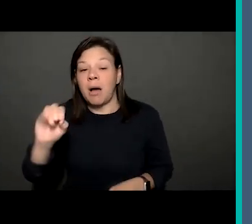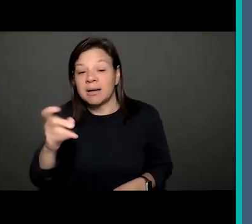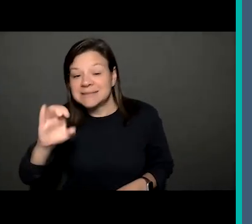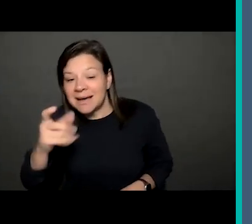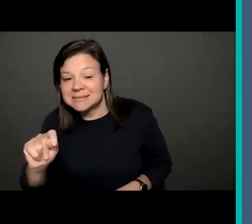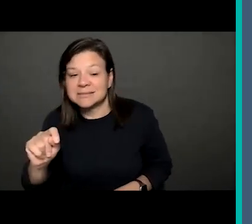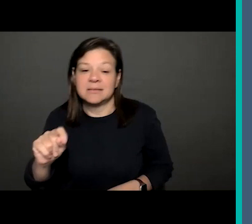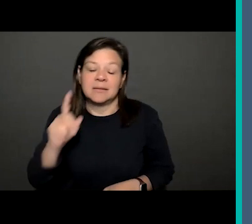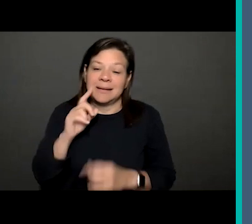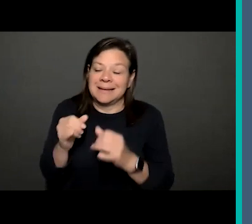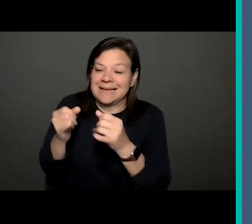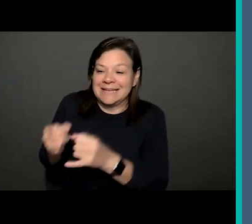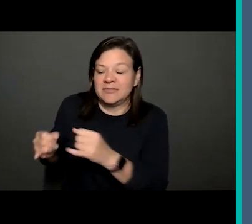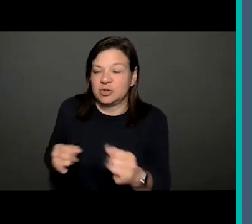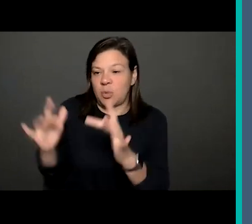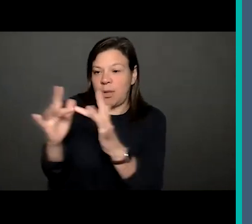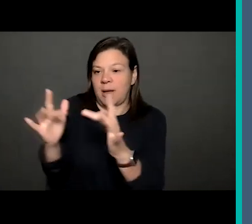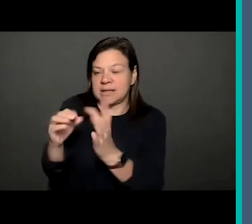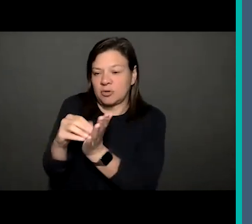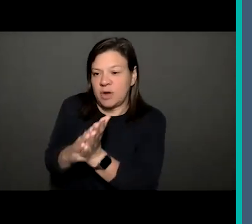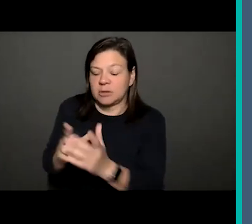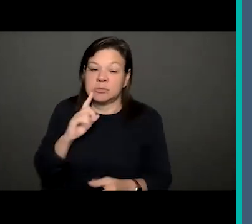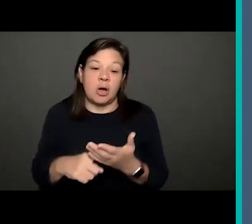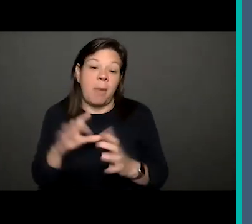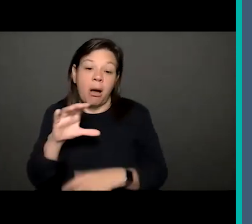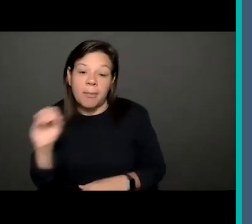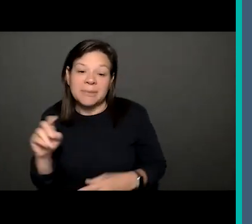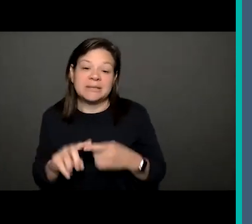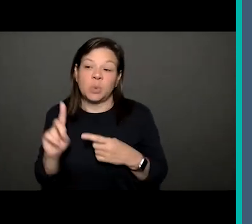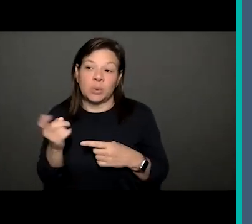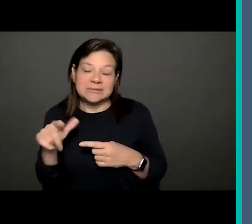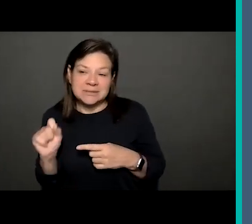AND TALKING ABOUT COMPANIES AND DEALS AND SIMILAR HAVE